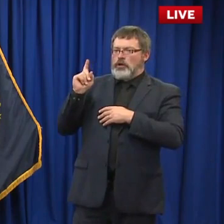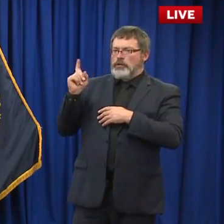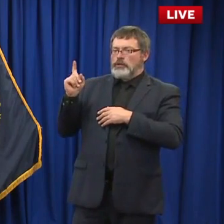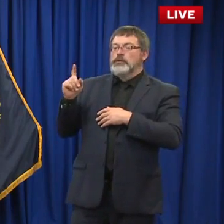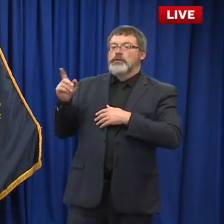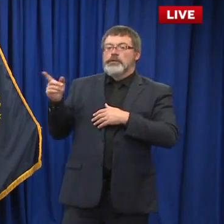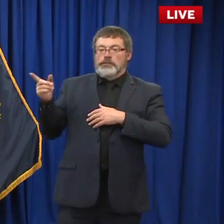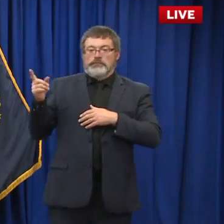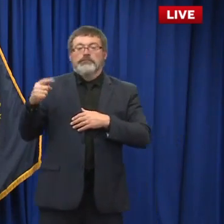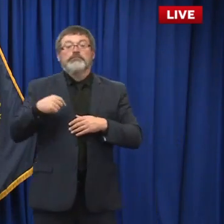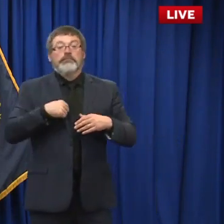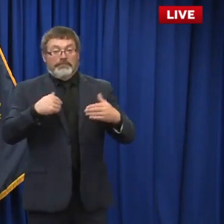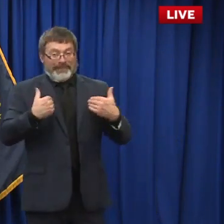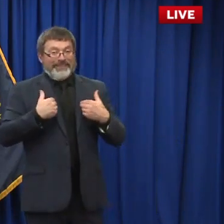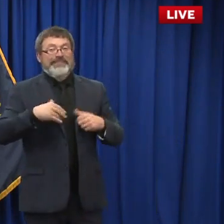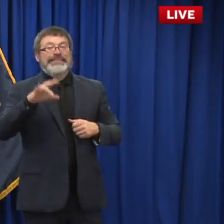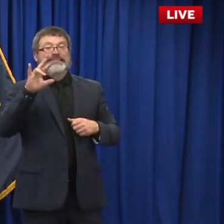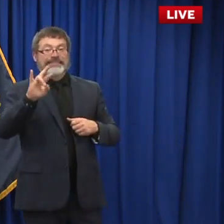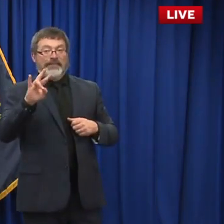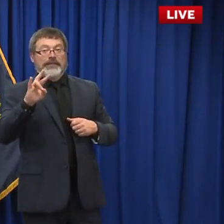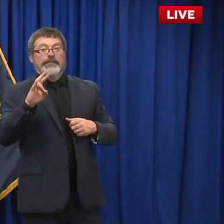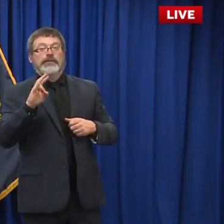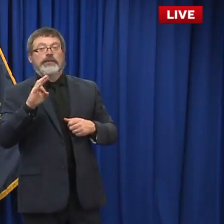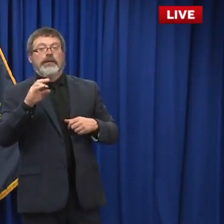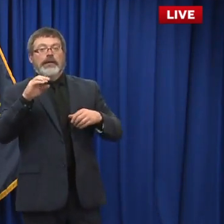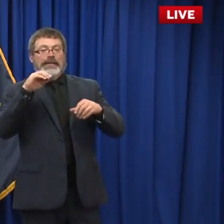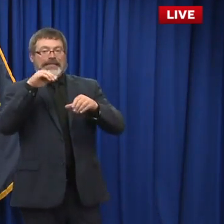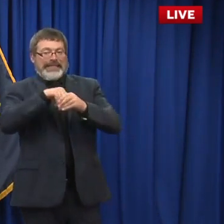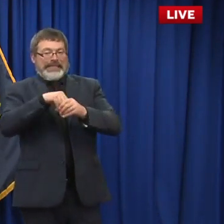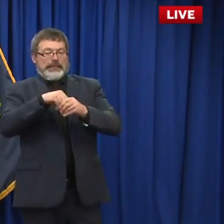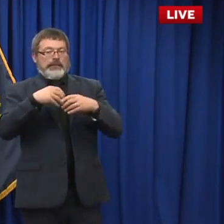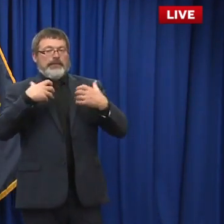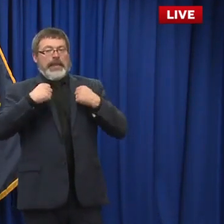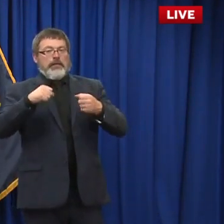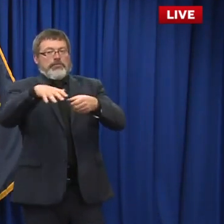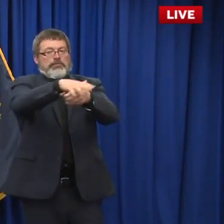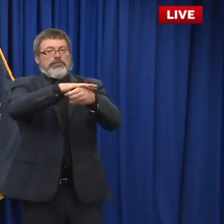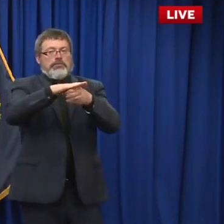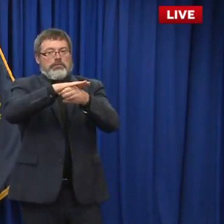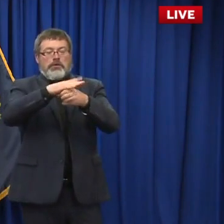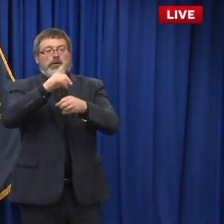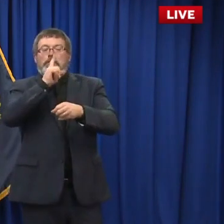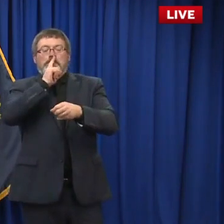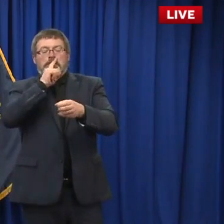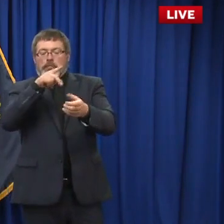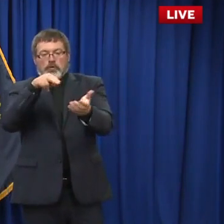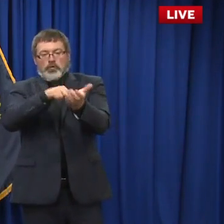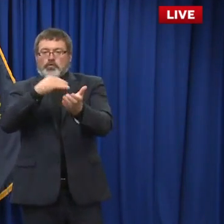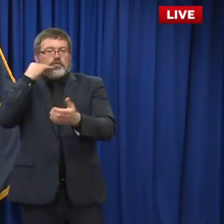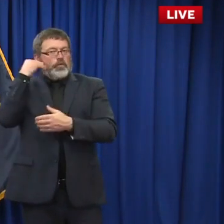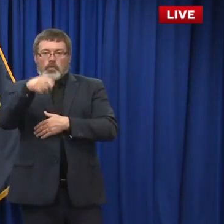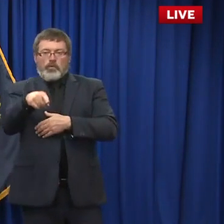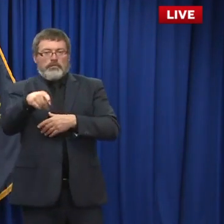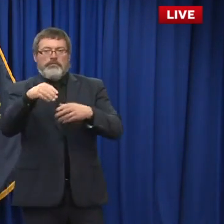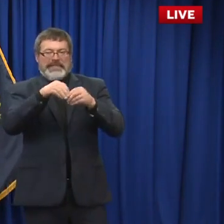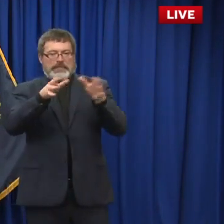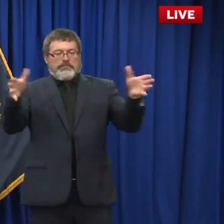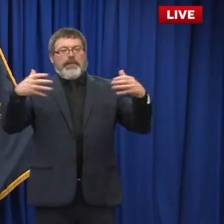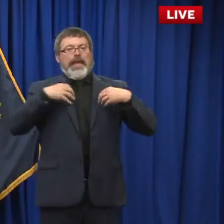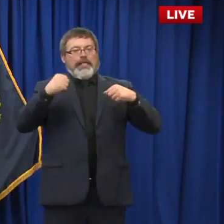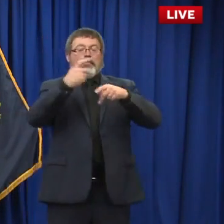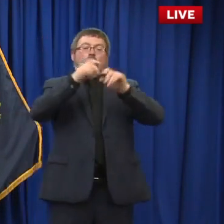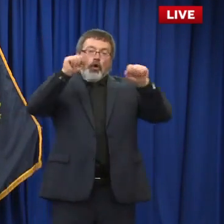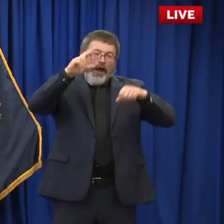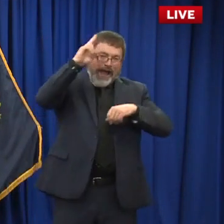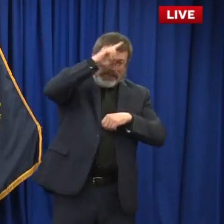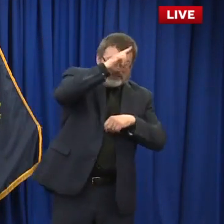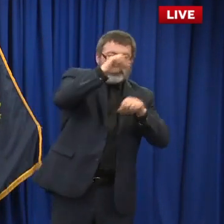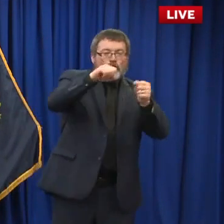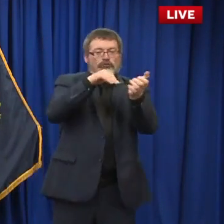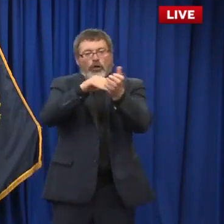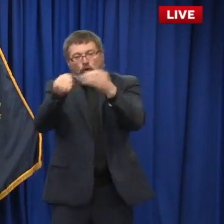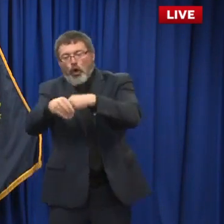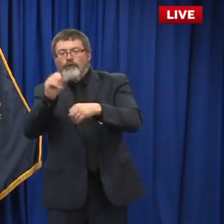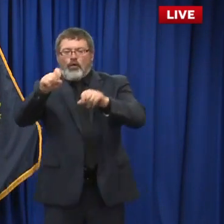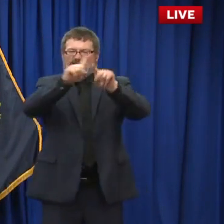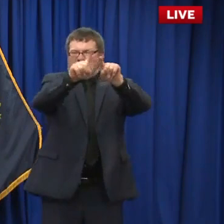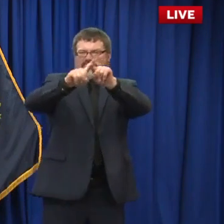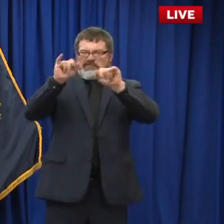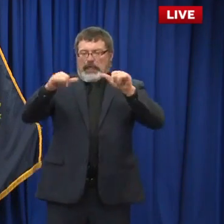WE HAVE A LIST, WE HAVE A NUMBER, SEVEN, I THINK IT IS RIGHT NOW, OF HEALTH CARE WORKERS, NOT NECESSARILY LONG-TERM CARE WORKERS, RIGHT, SO THEY'RE HEALTH CARE WORKERS,